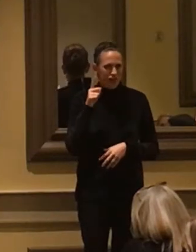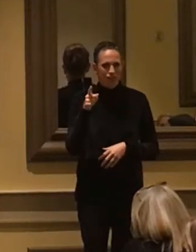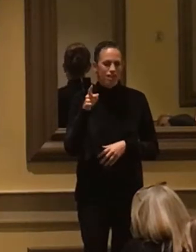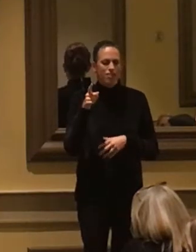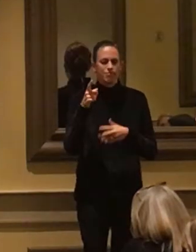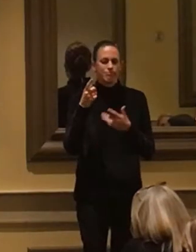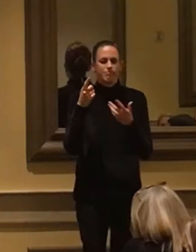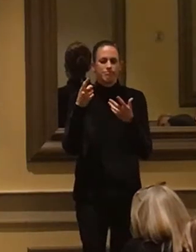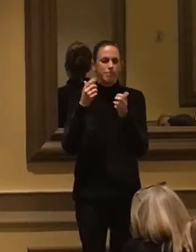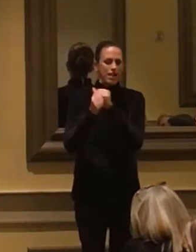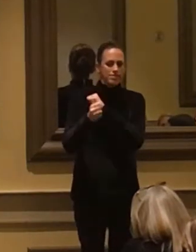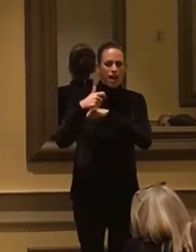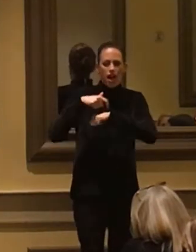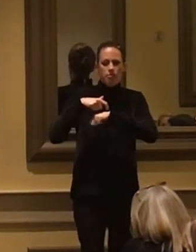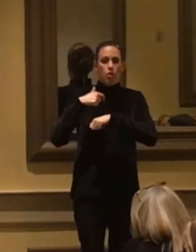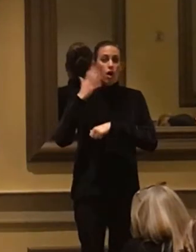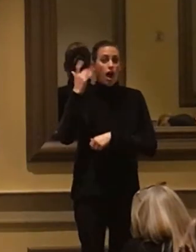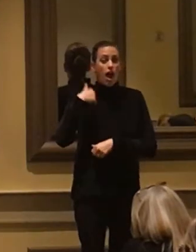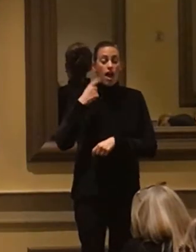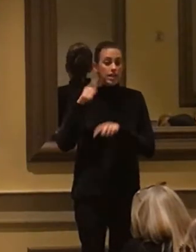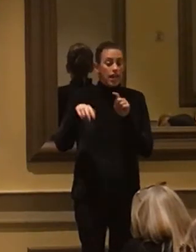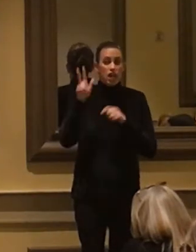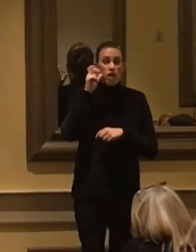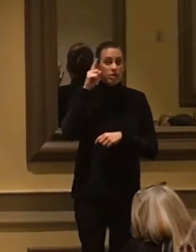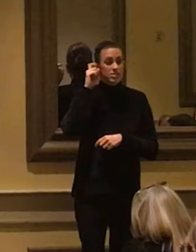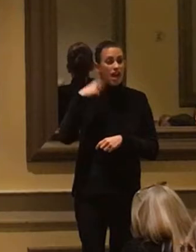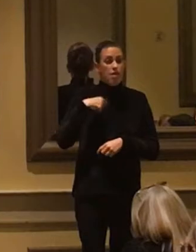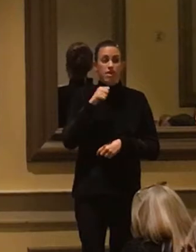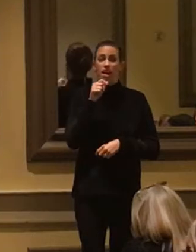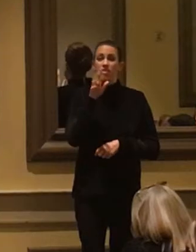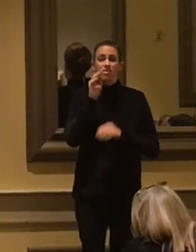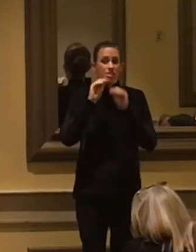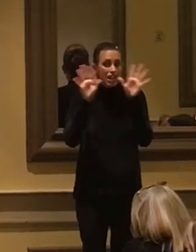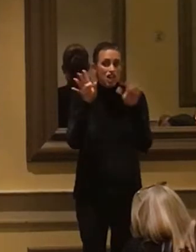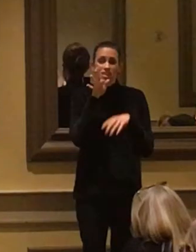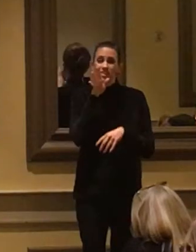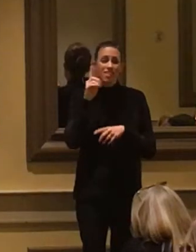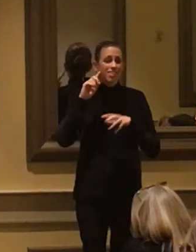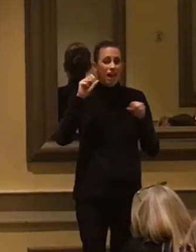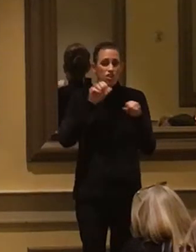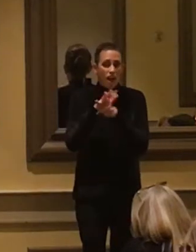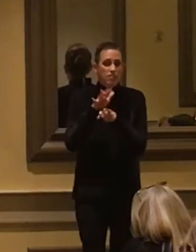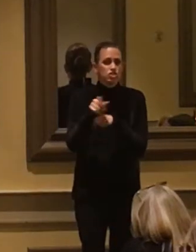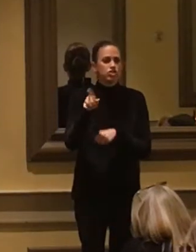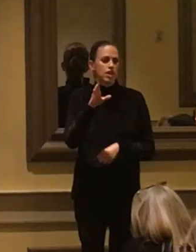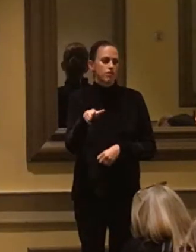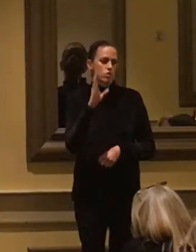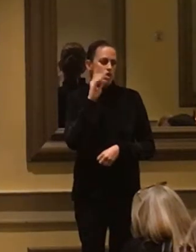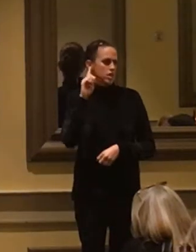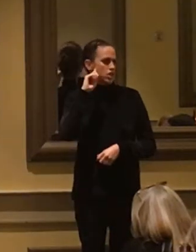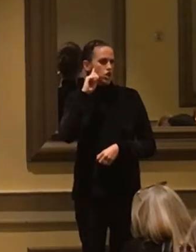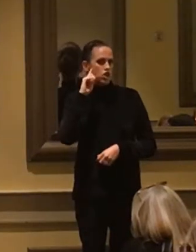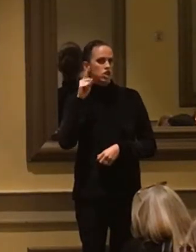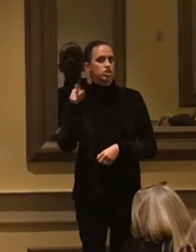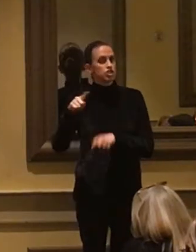Well, I can't hear because it's not clear or loud enough. She will never hear. She'd be like only on what she's needed and a gut feeling in her stomach